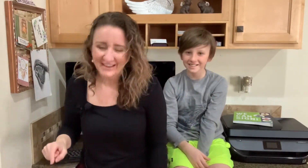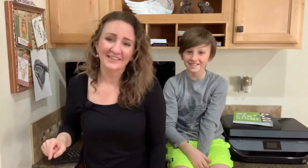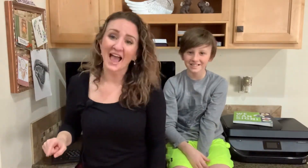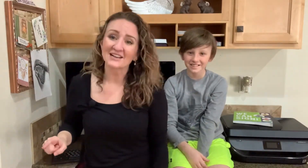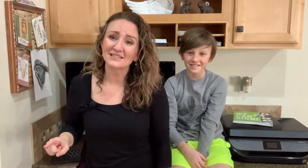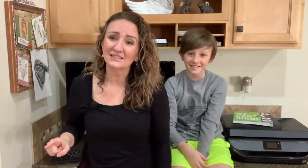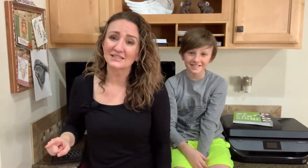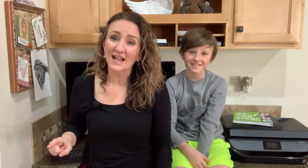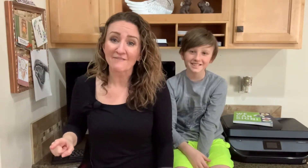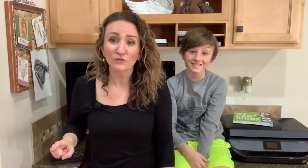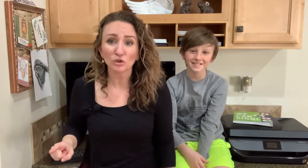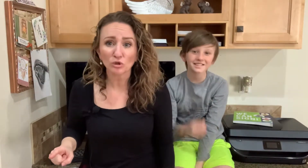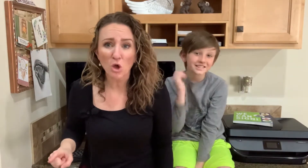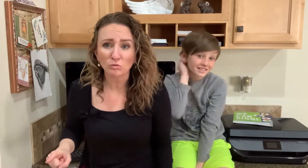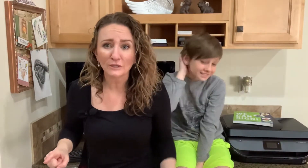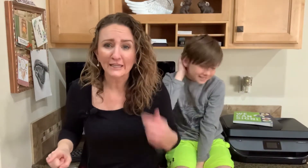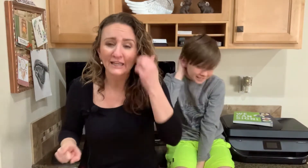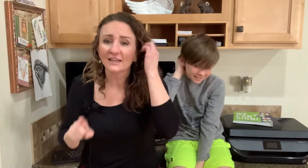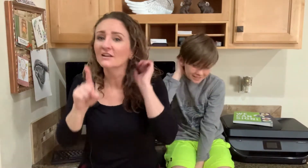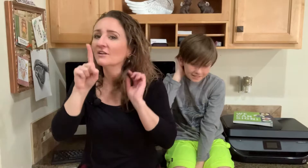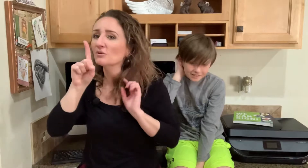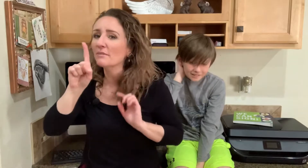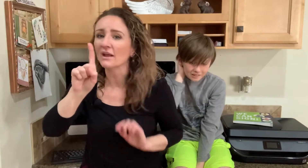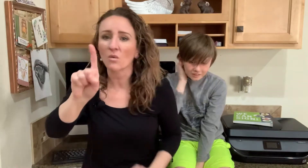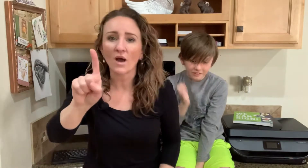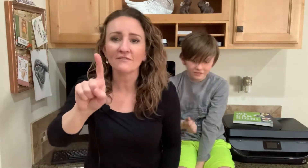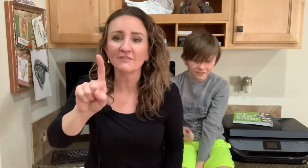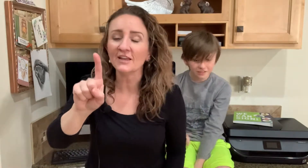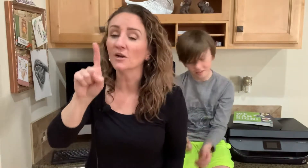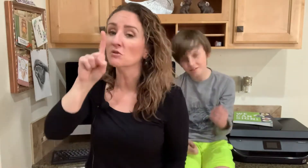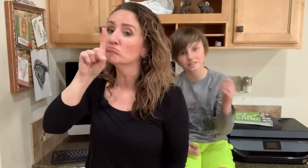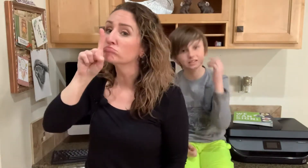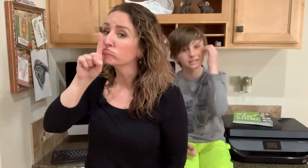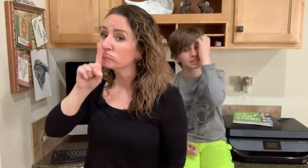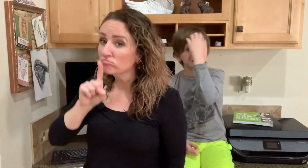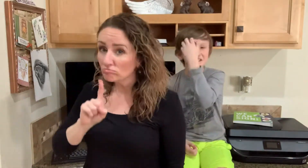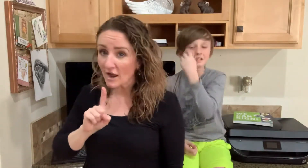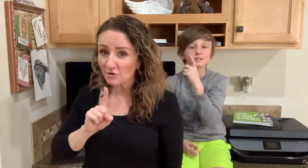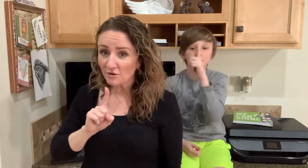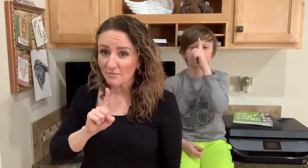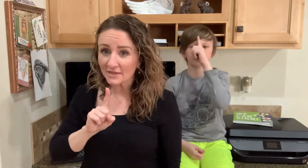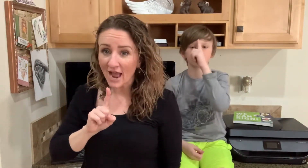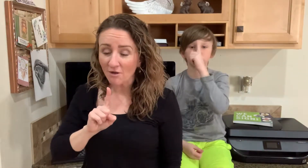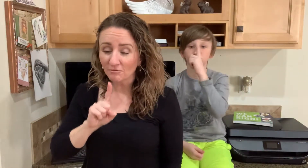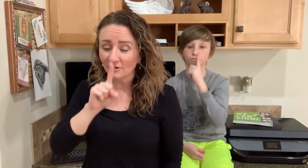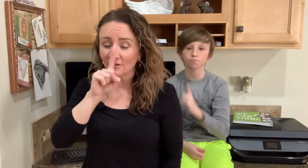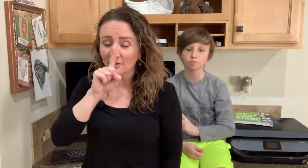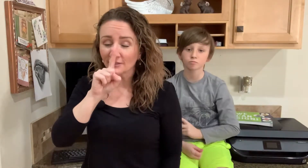Next is the sign for lonely. You make a one finger and you come down.